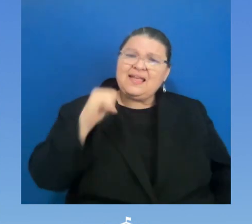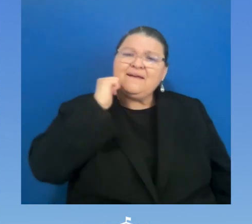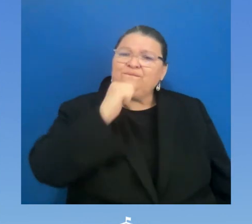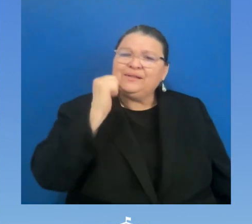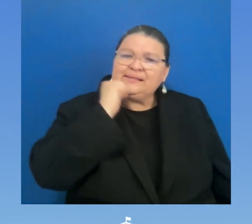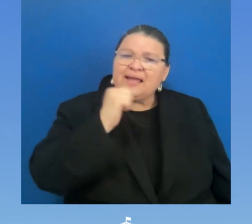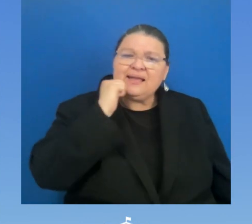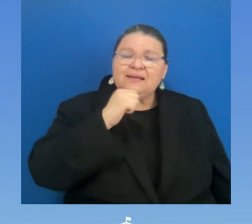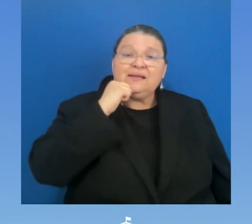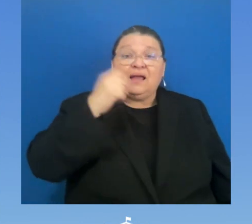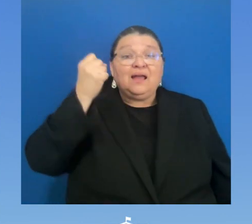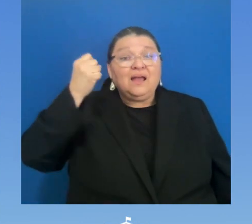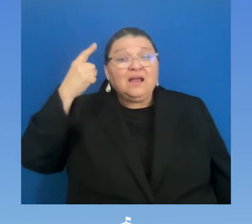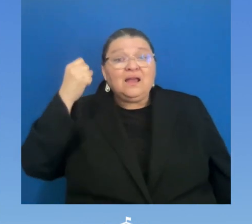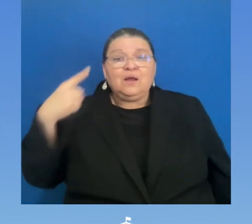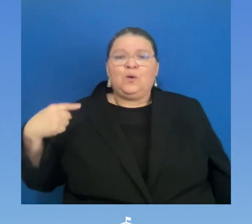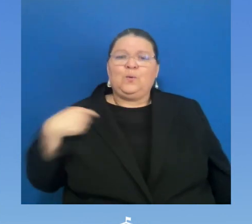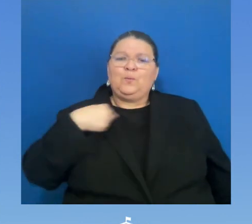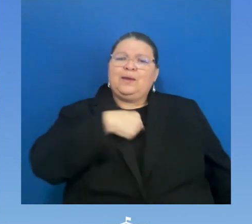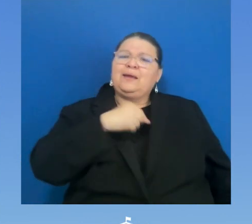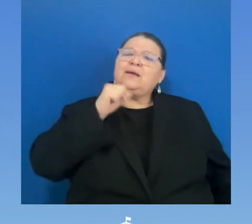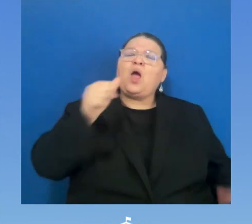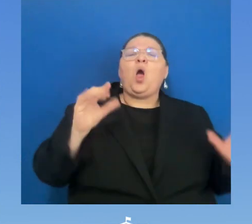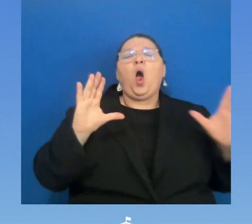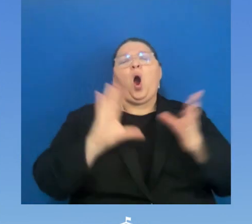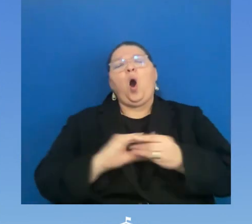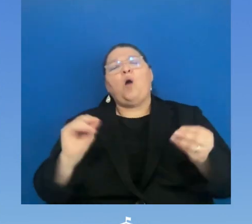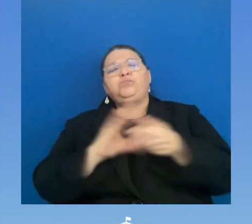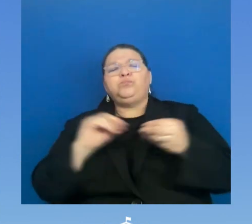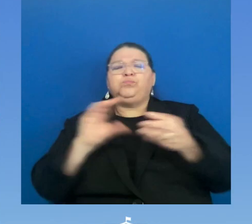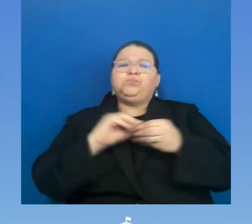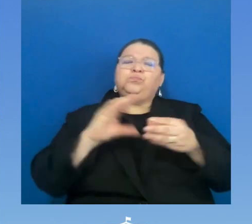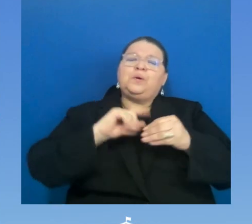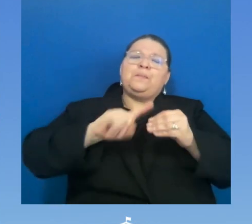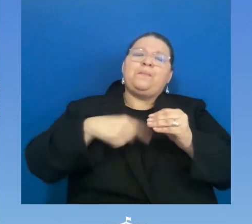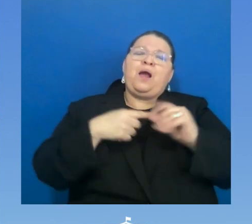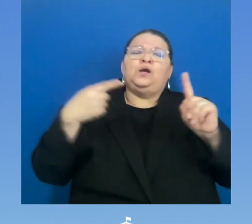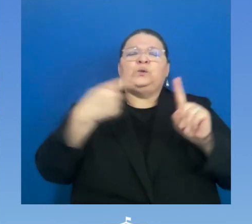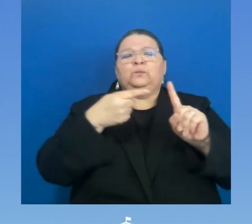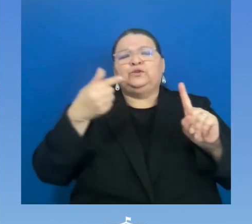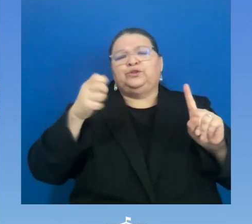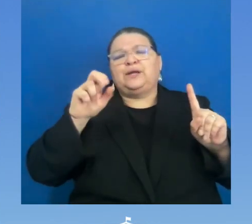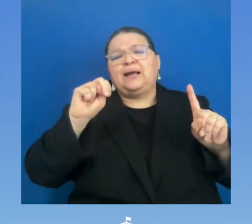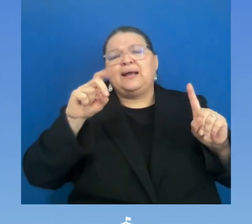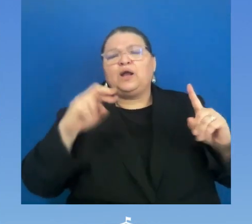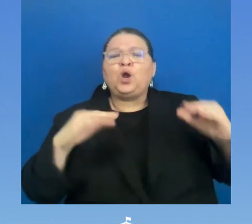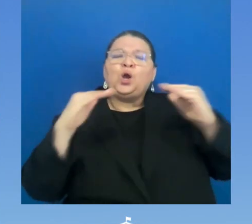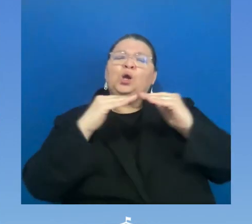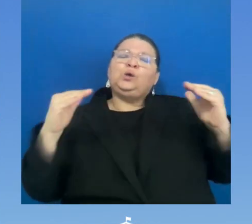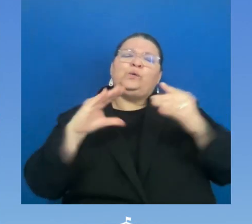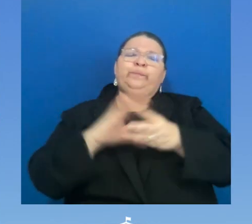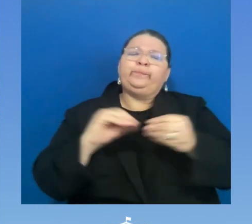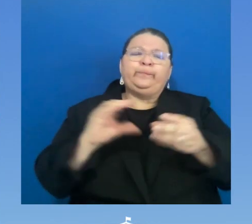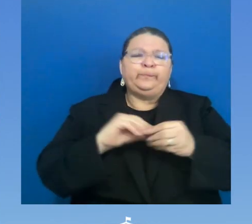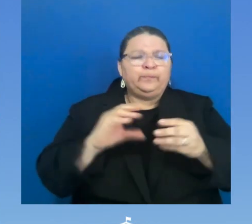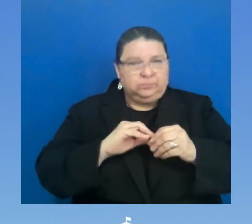in equal pay. You can see it in the policies that the president or Vice President rolled out. You can see an infrastructure law you can see in the bills that we filed.